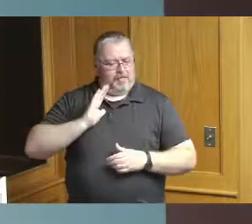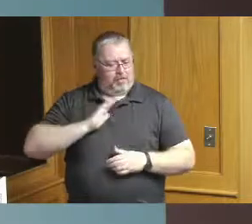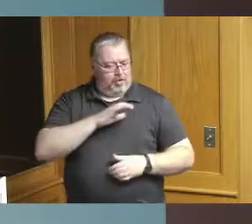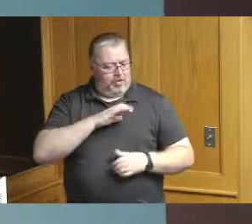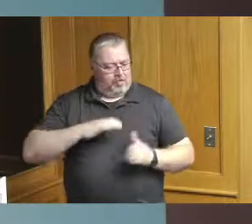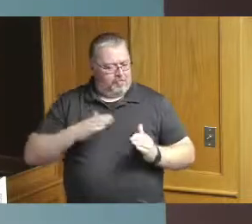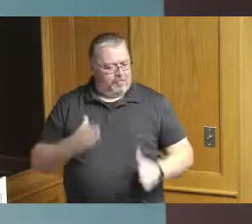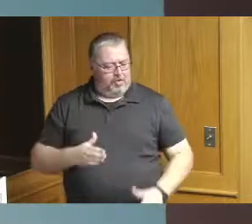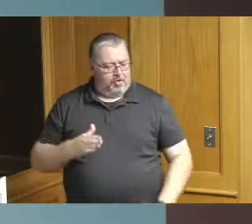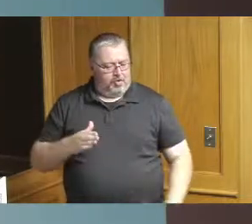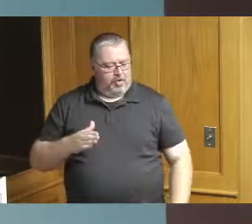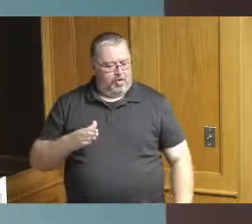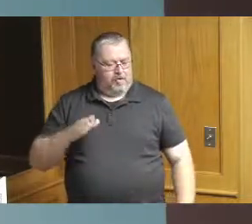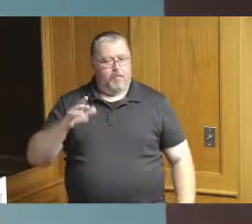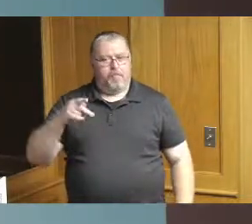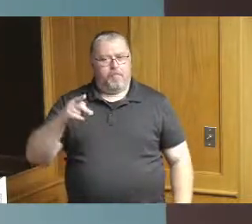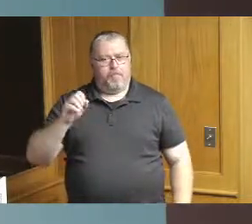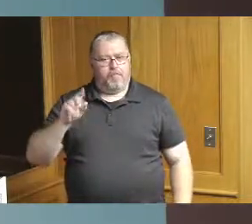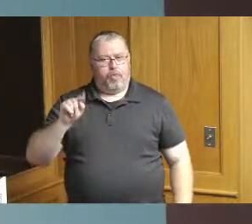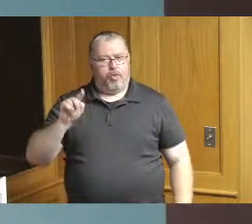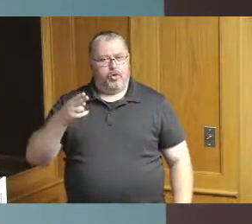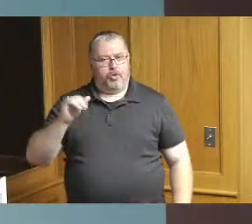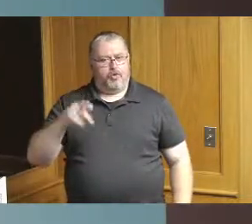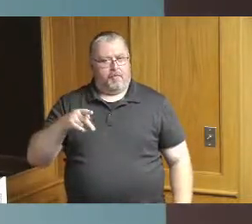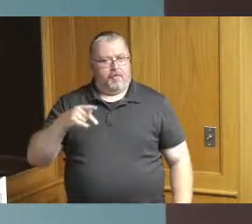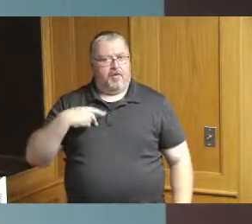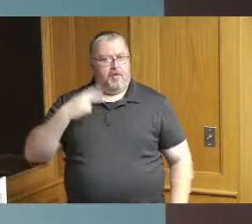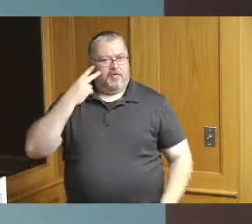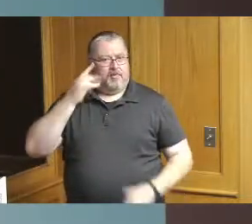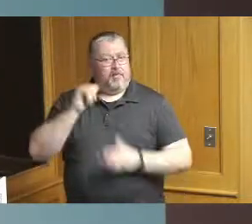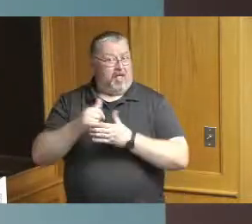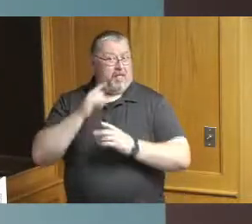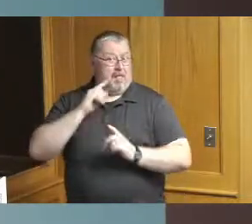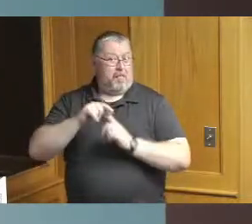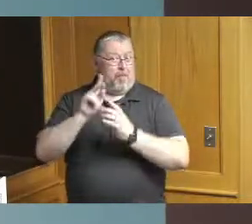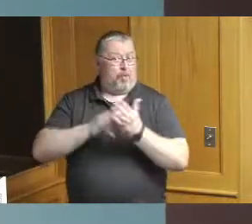parchin so it's kind of a special project even for cages because he asked this question at that